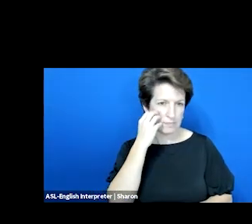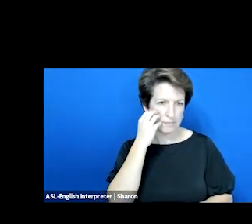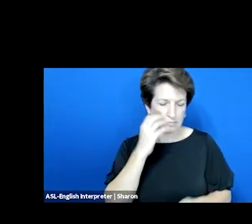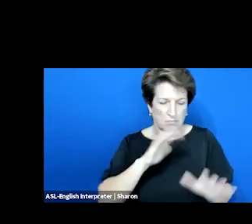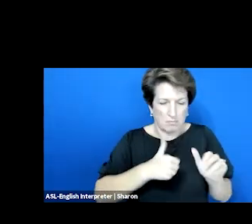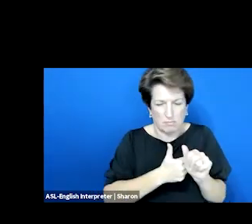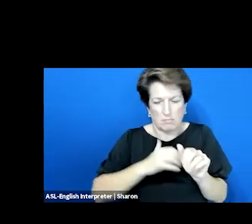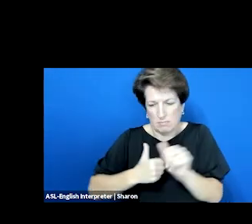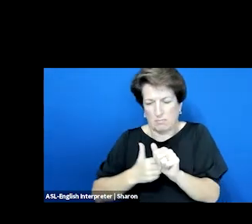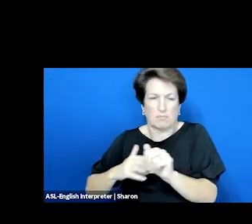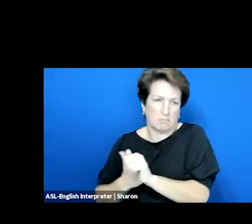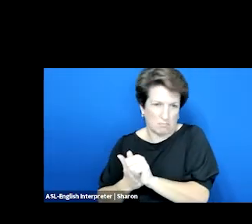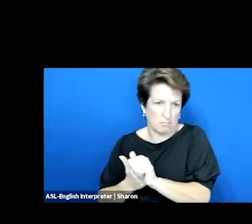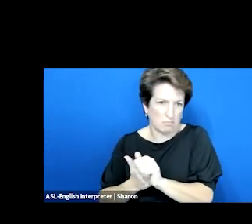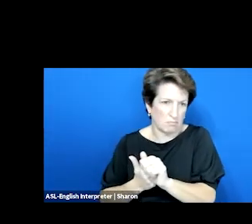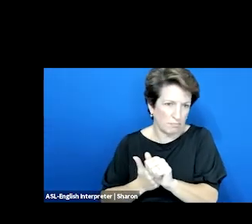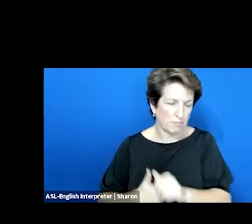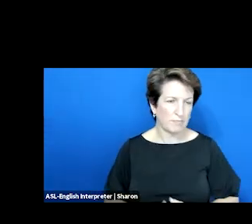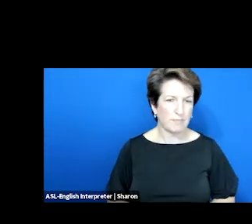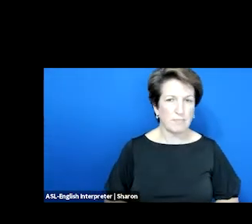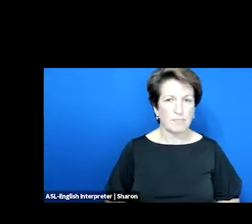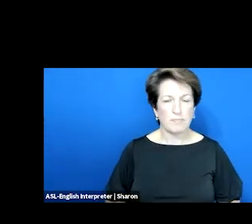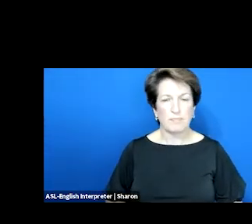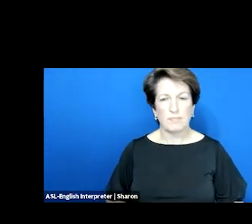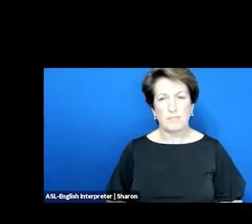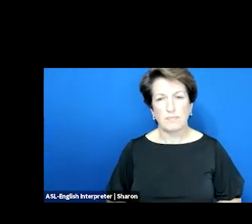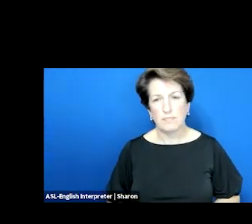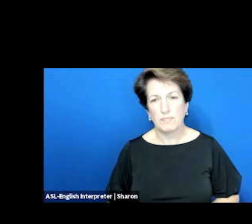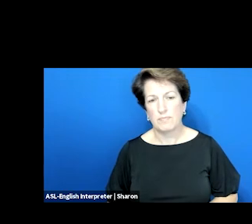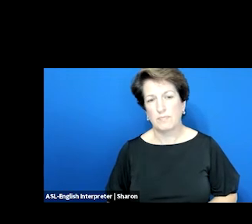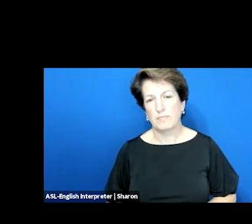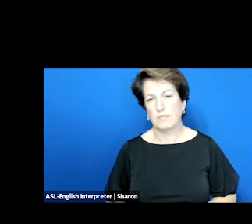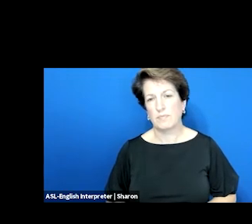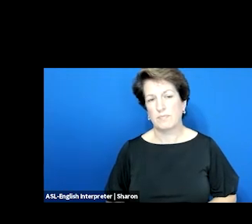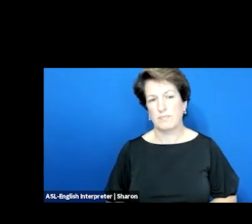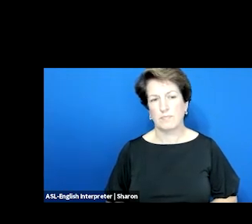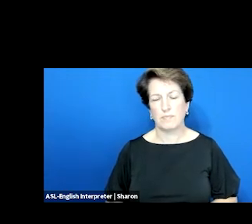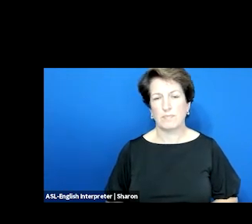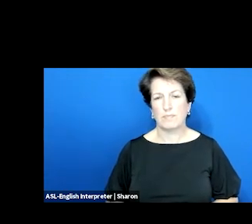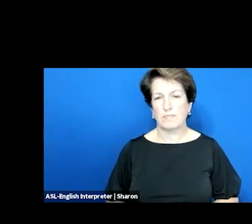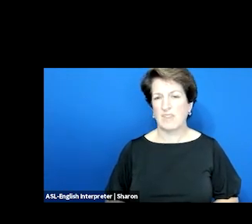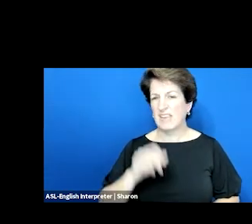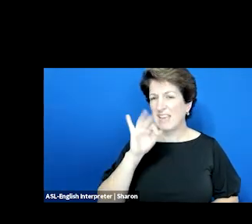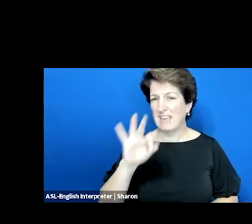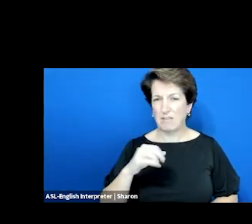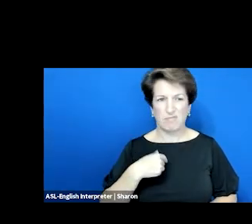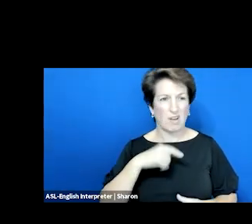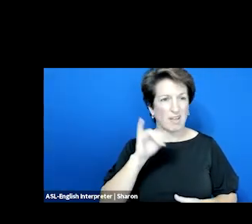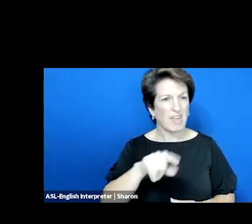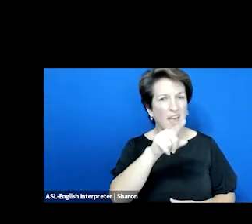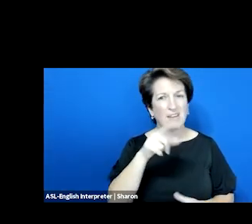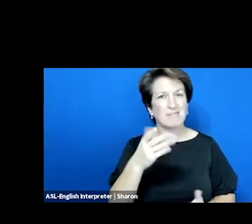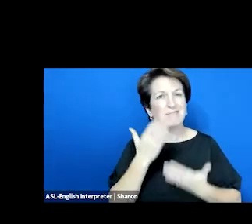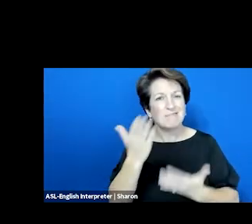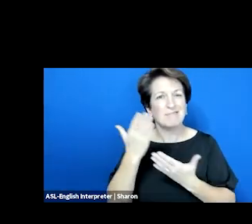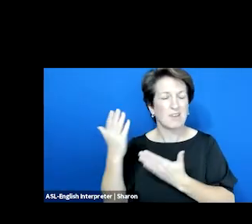it at a service Ontario location.